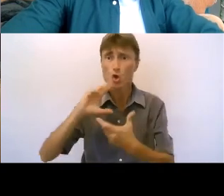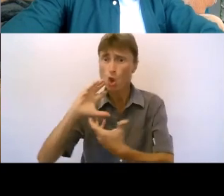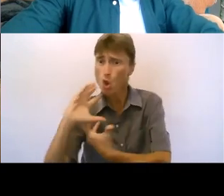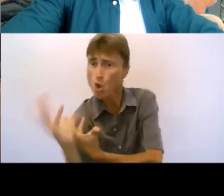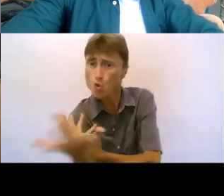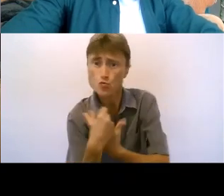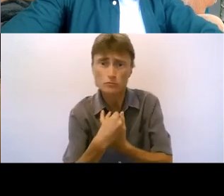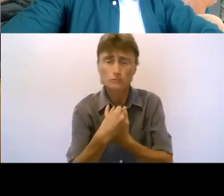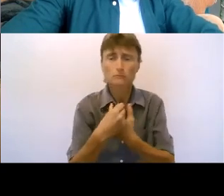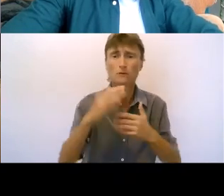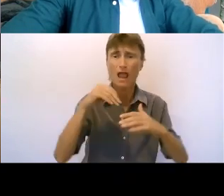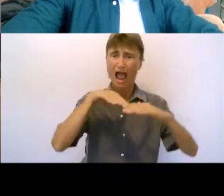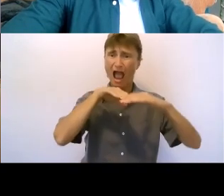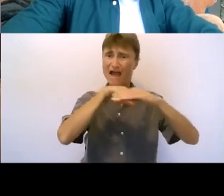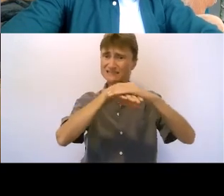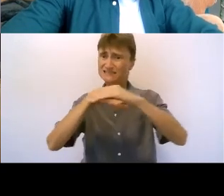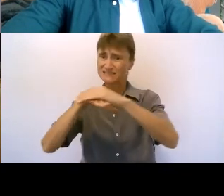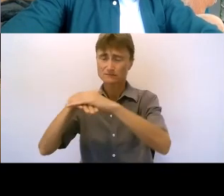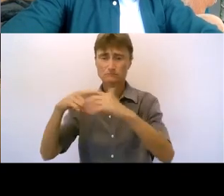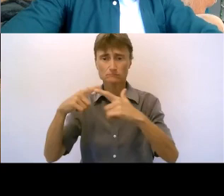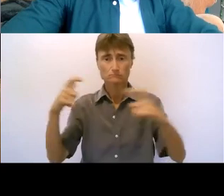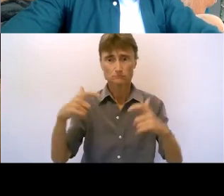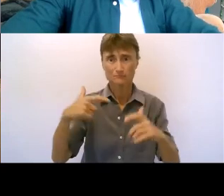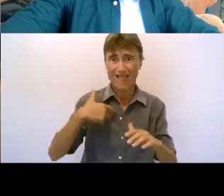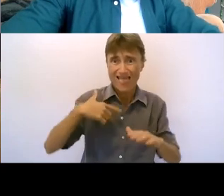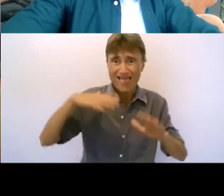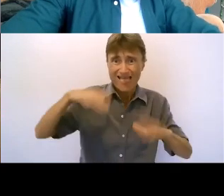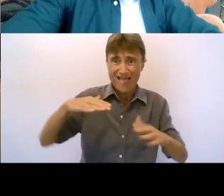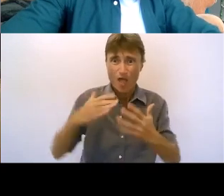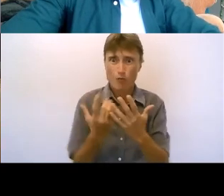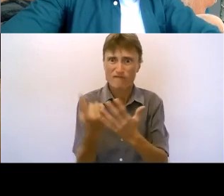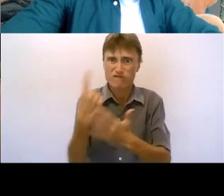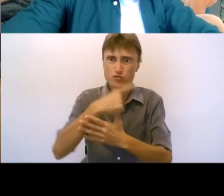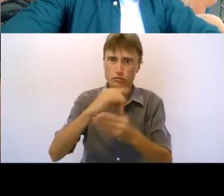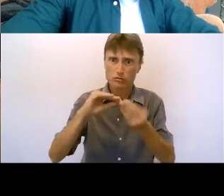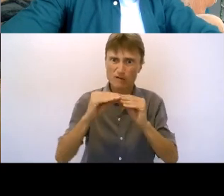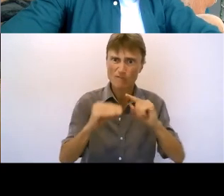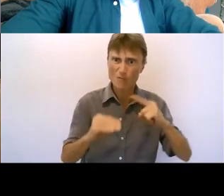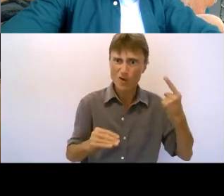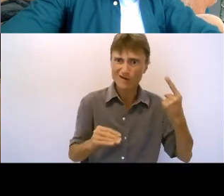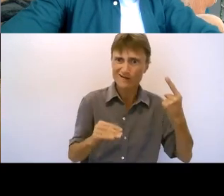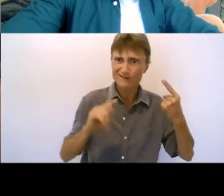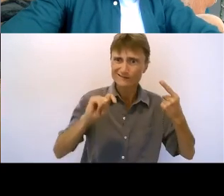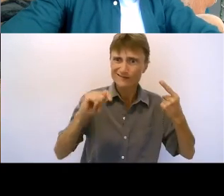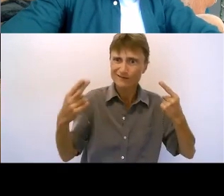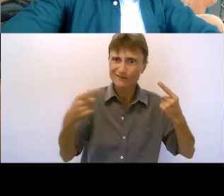looked at that first town hall yet but I will, and I, but I feel really different, you know